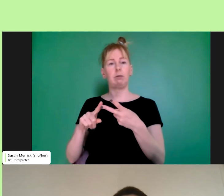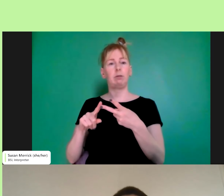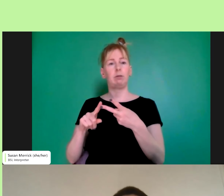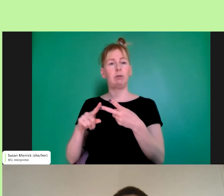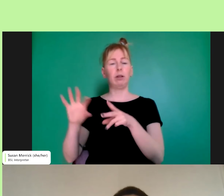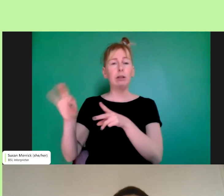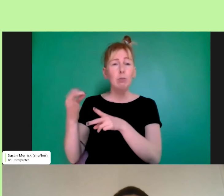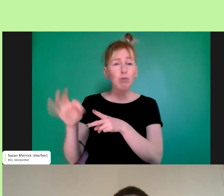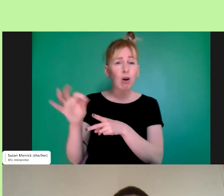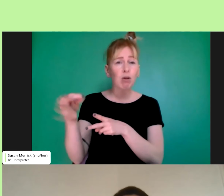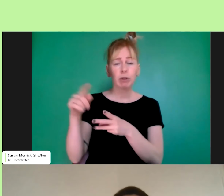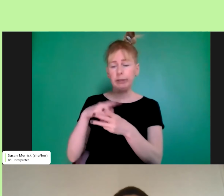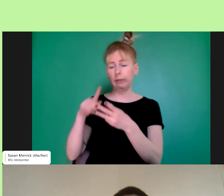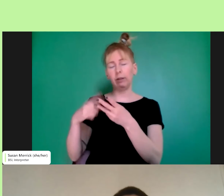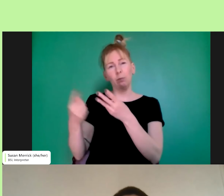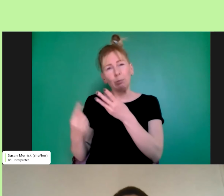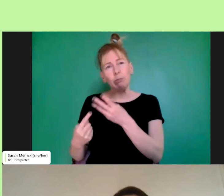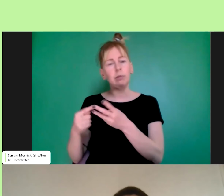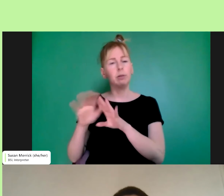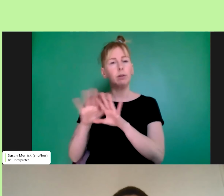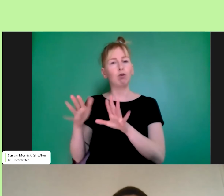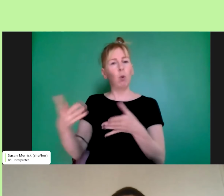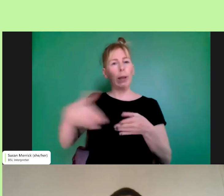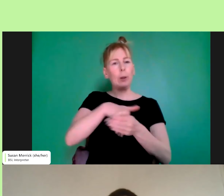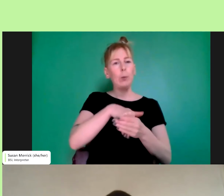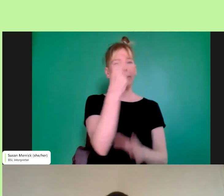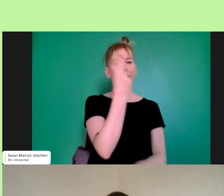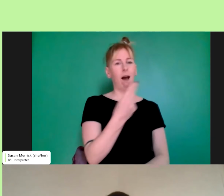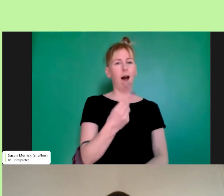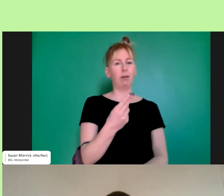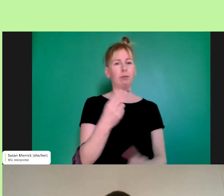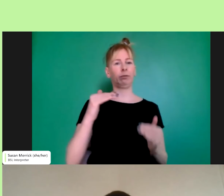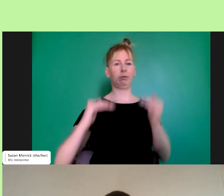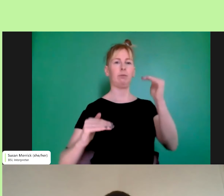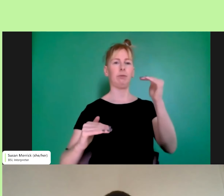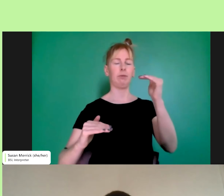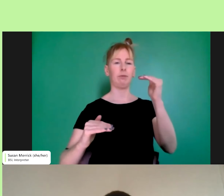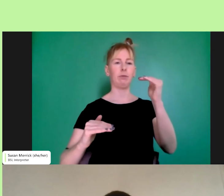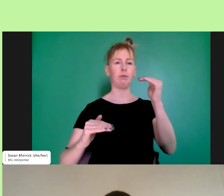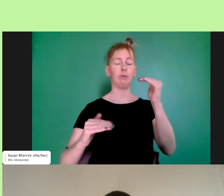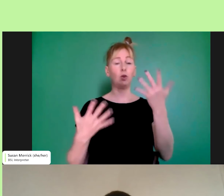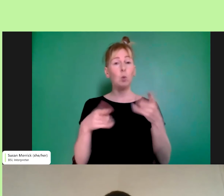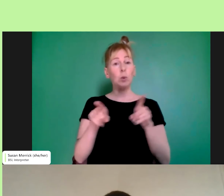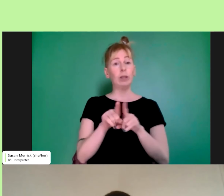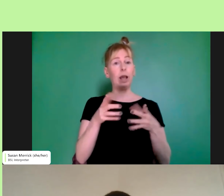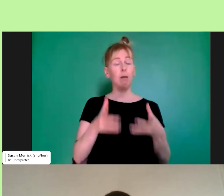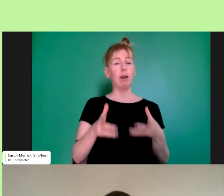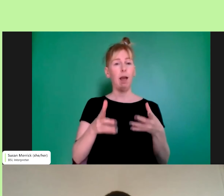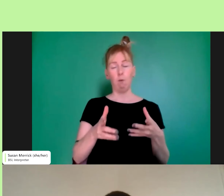aesthetics and criteria of contemporary art in order I think, for some equality to come in,